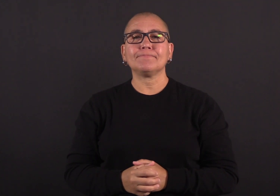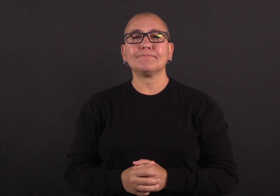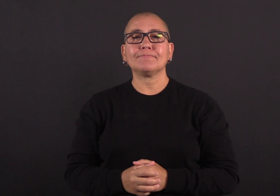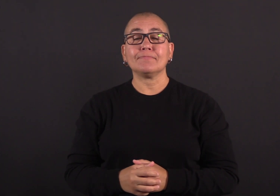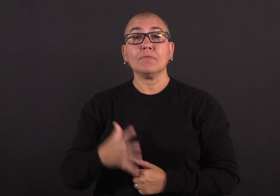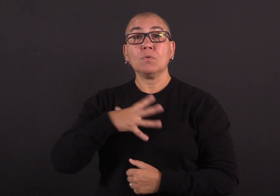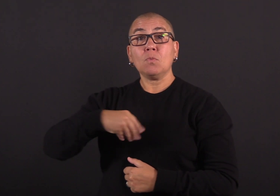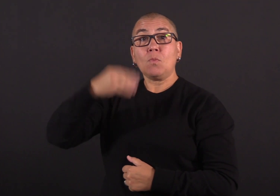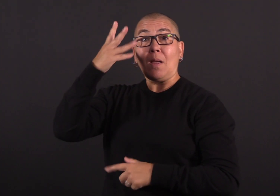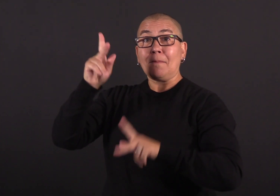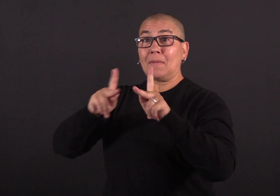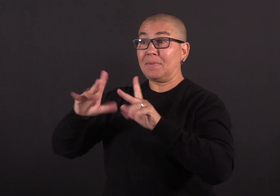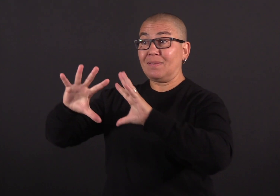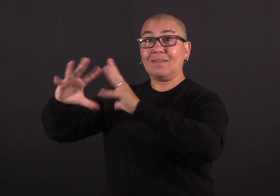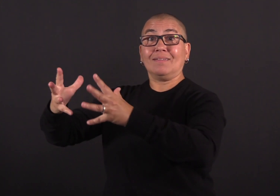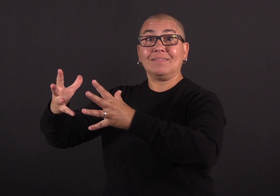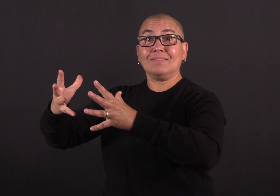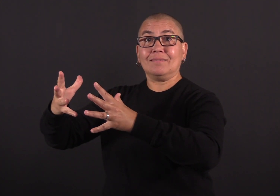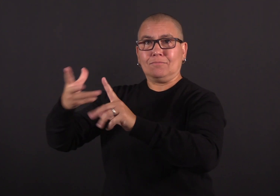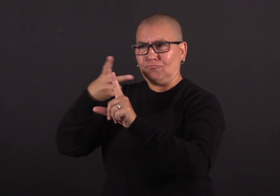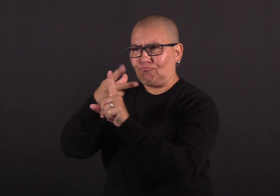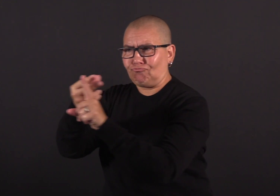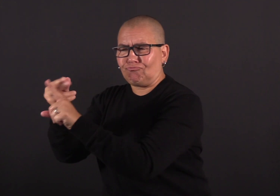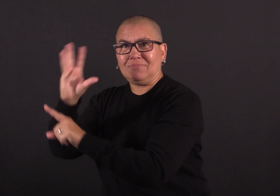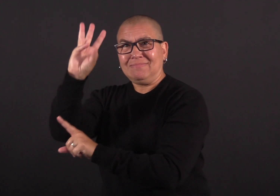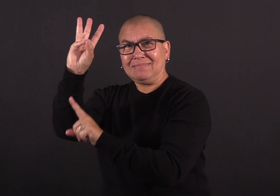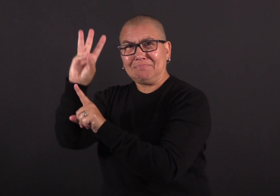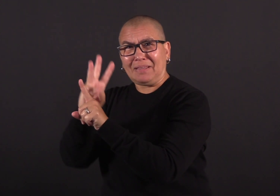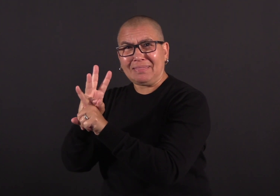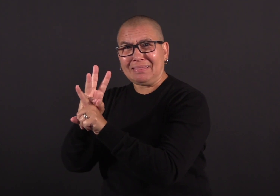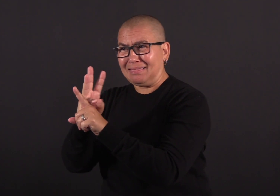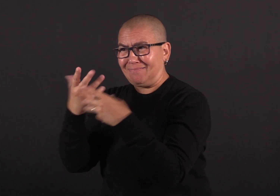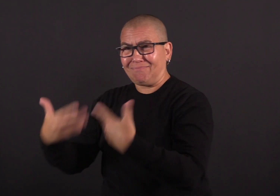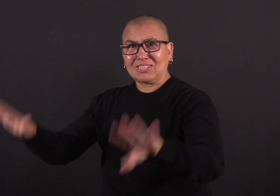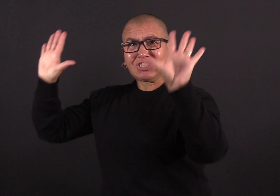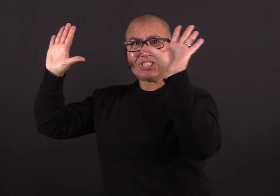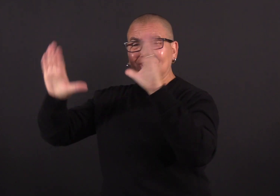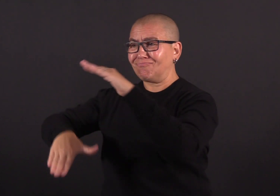months, it took roughly twice as long to fully vaccinate 50% of Black and Latino residents.